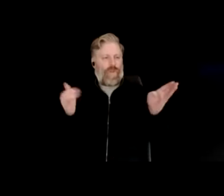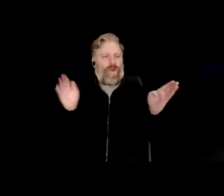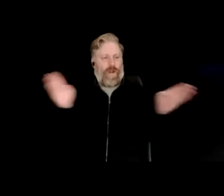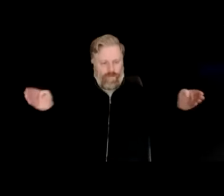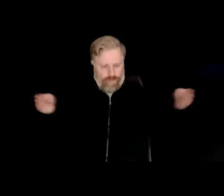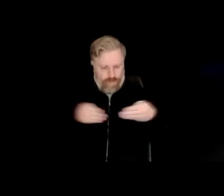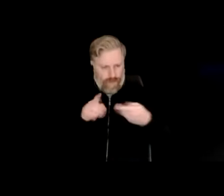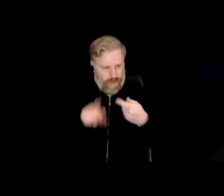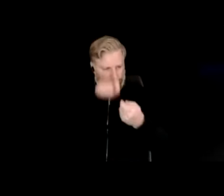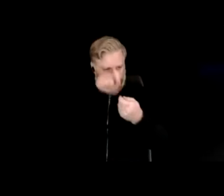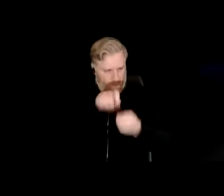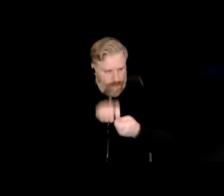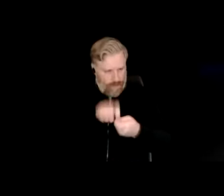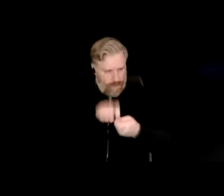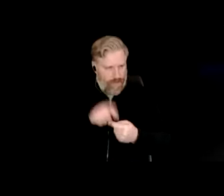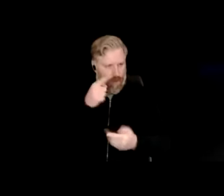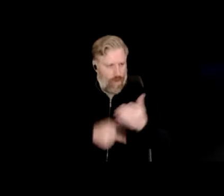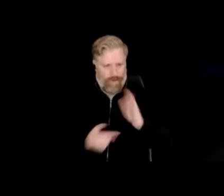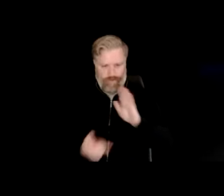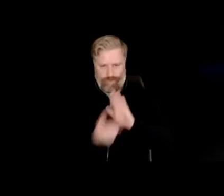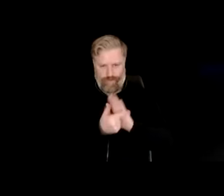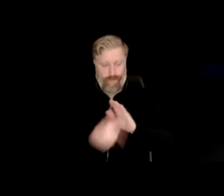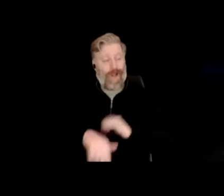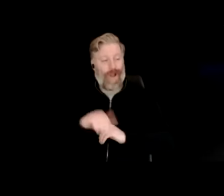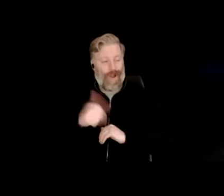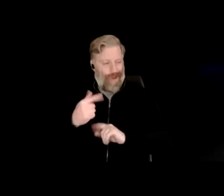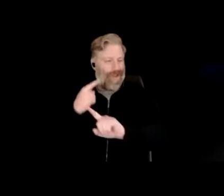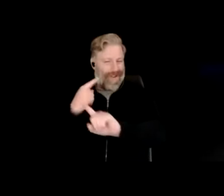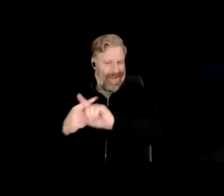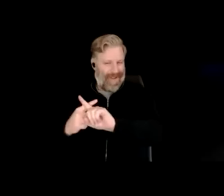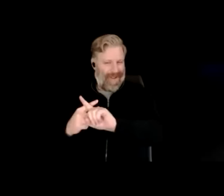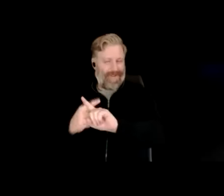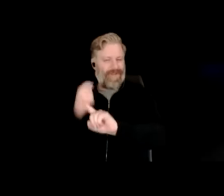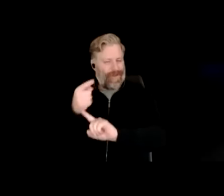but first, we you have another X. And this one really changes it up.